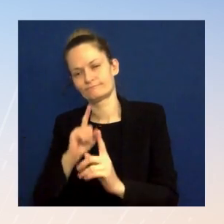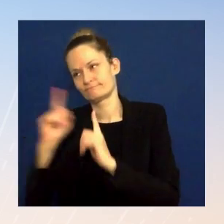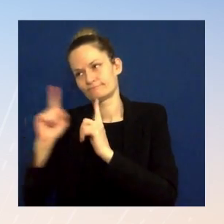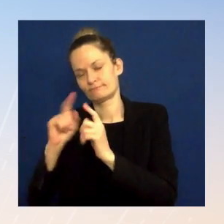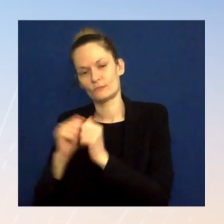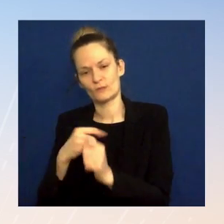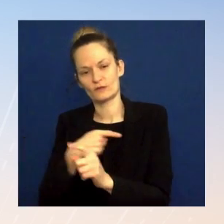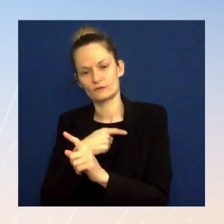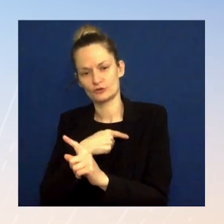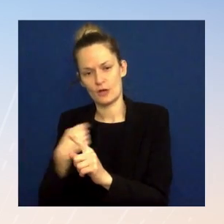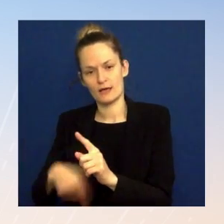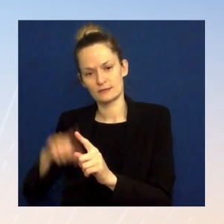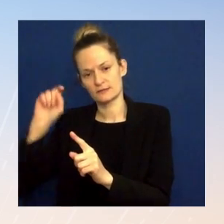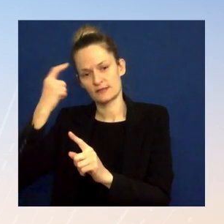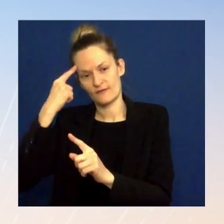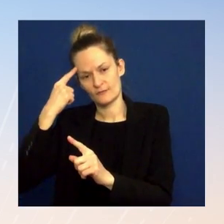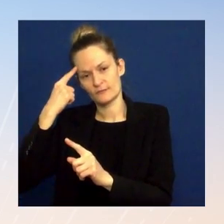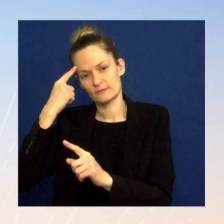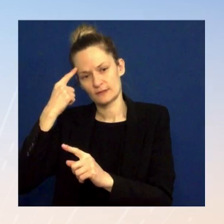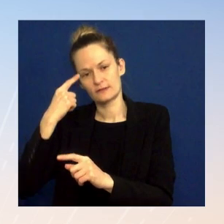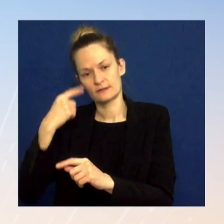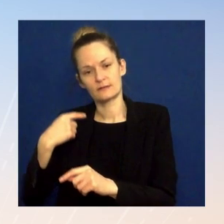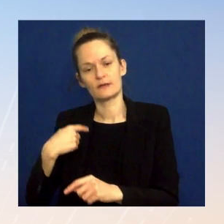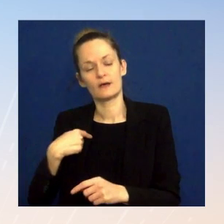recent discussions have been very productive, constructive.